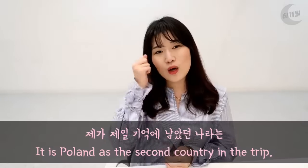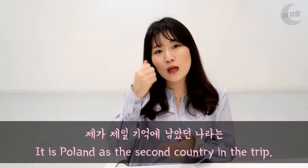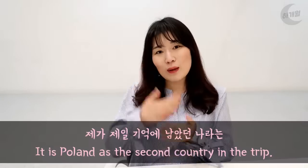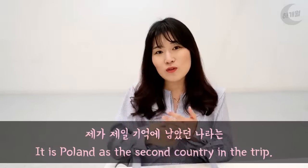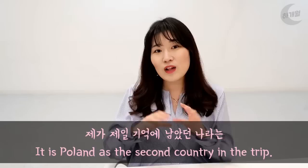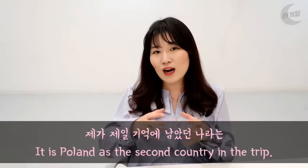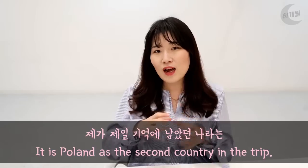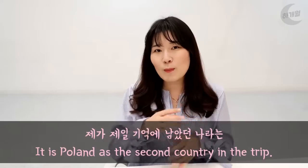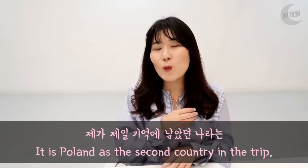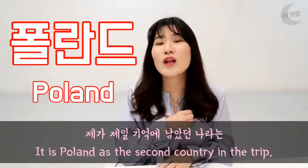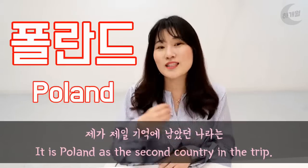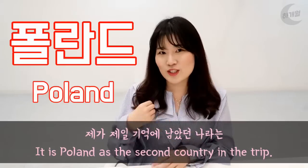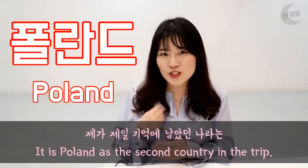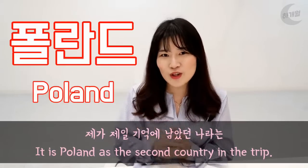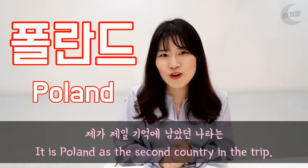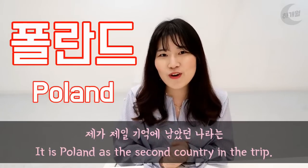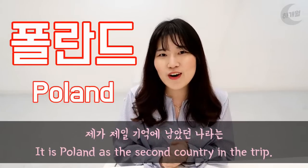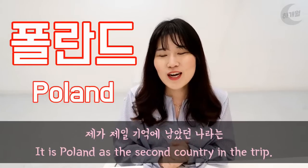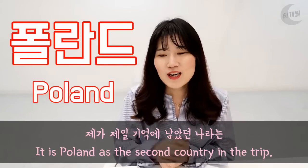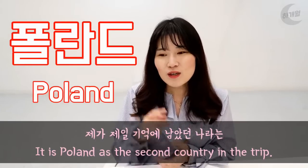It is Poland as the second country in the trip.